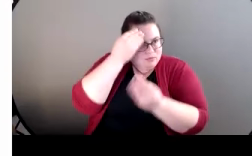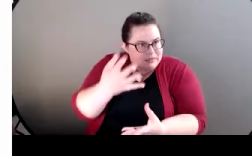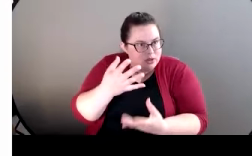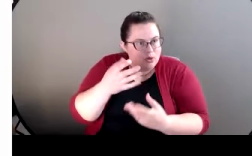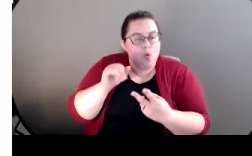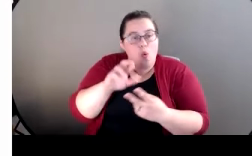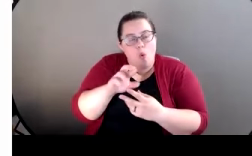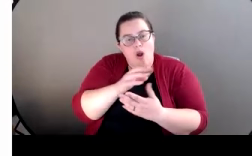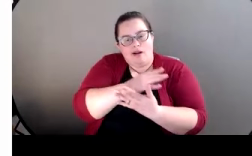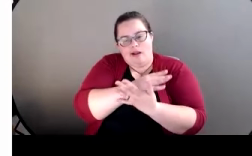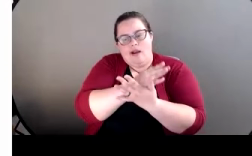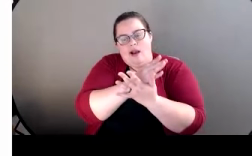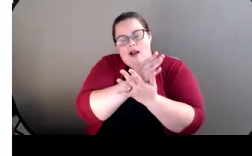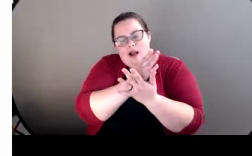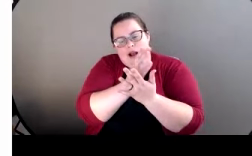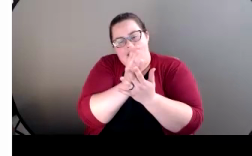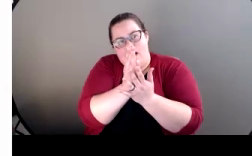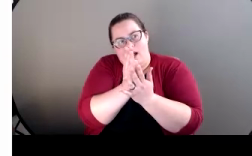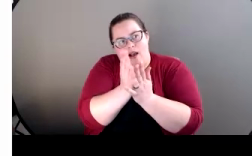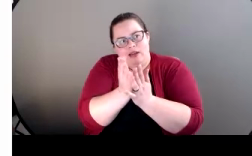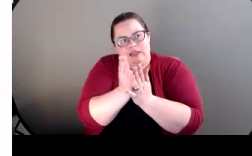through the course, and then they realize that they're going to fail.